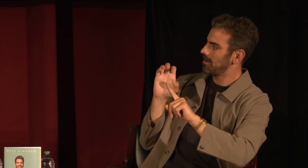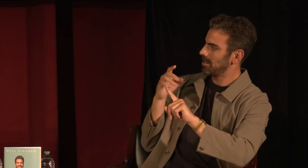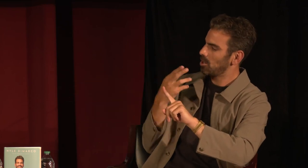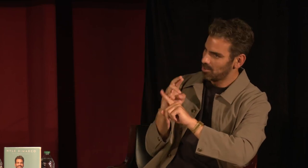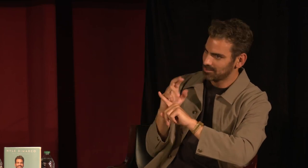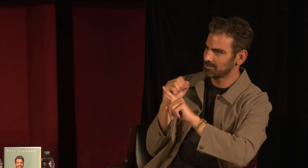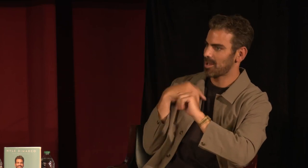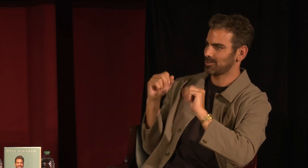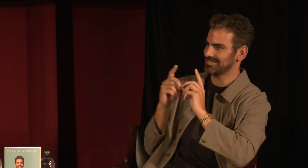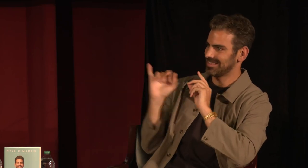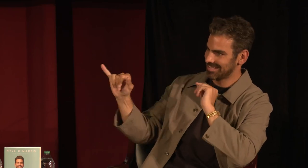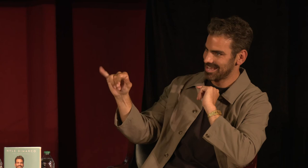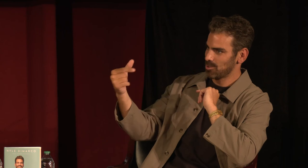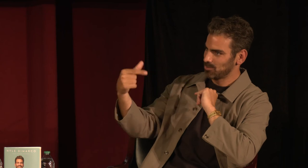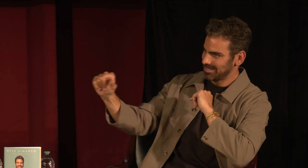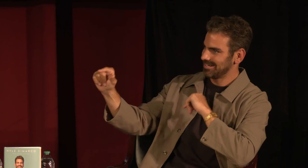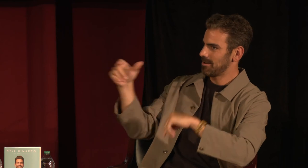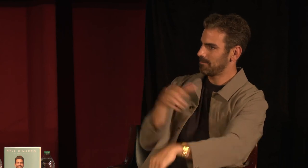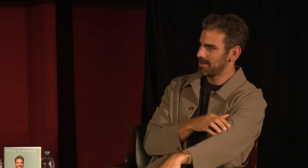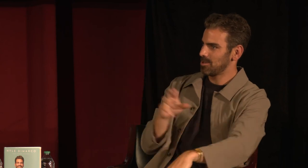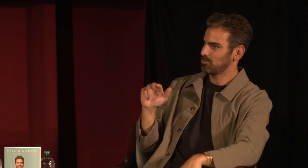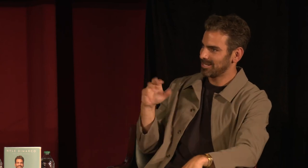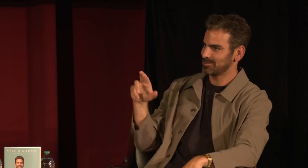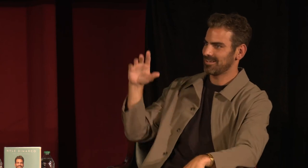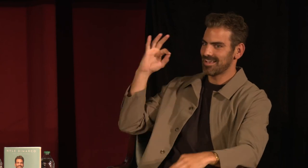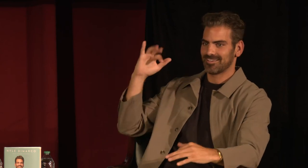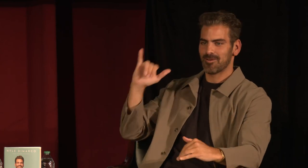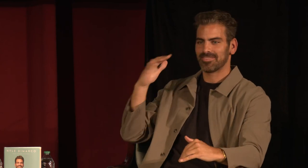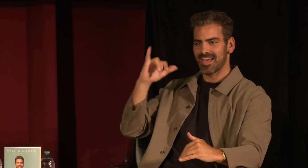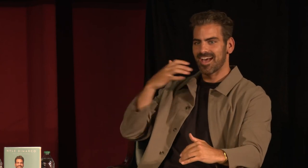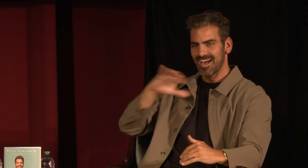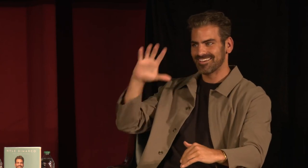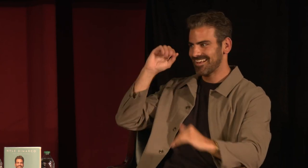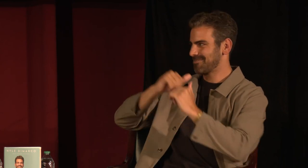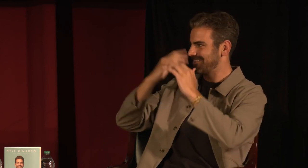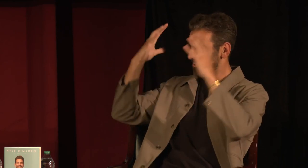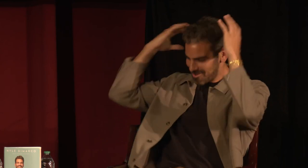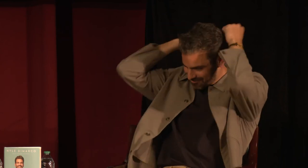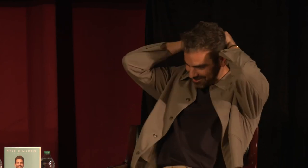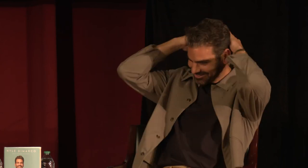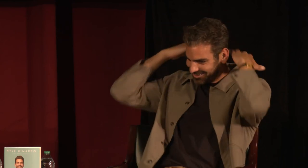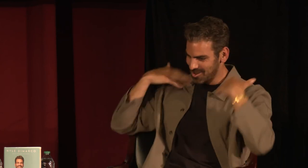be her so that I could date him. The green power ranger was a vibe. He was hot. Come on.